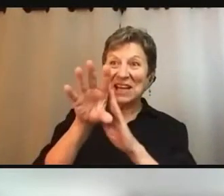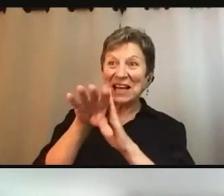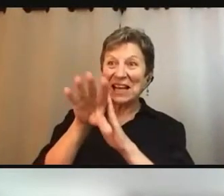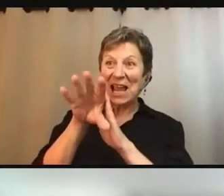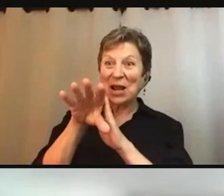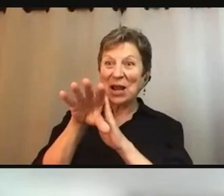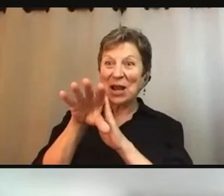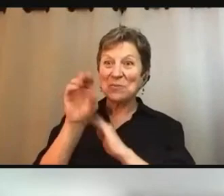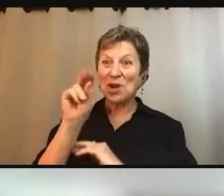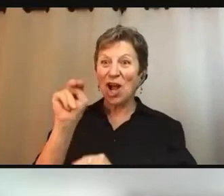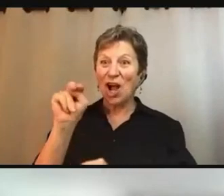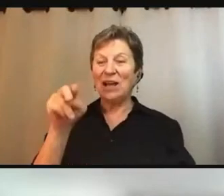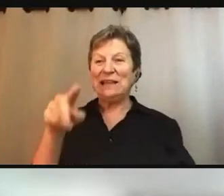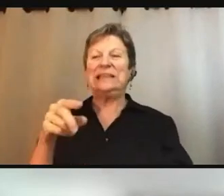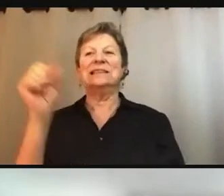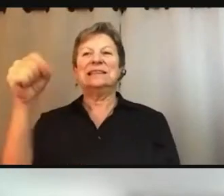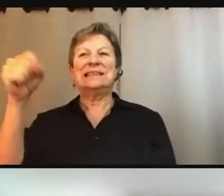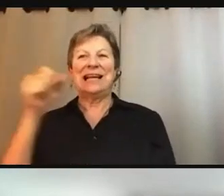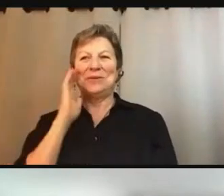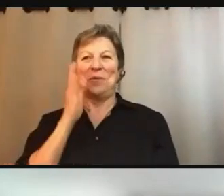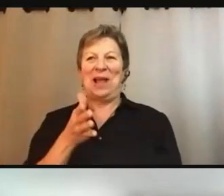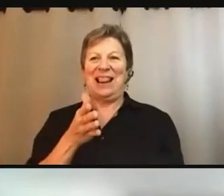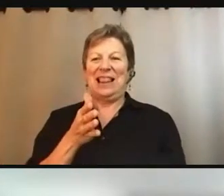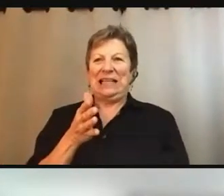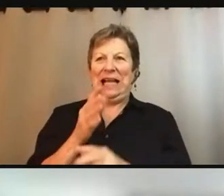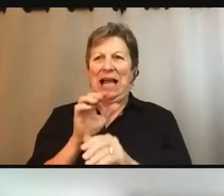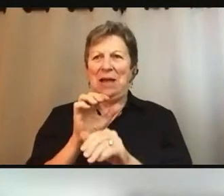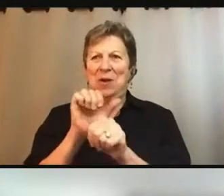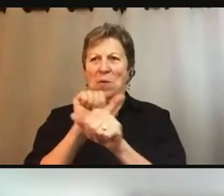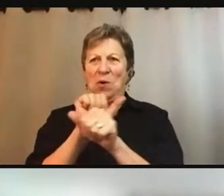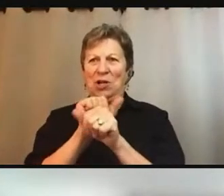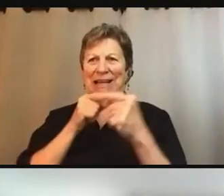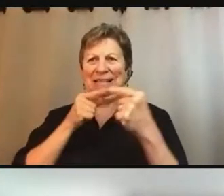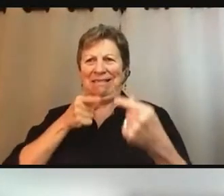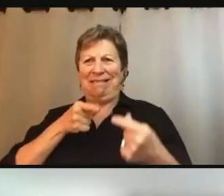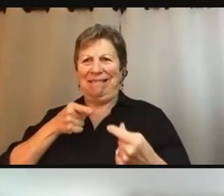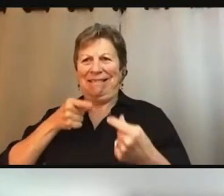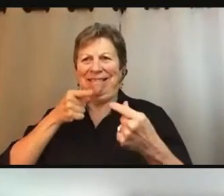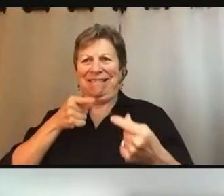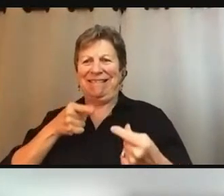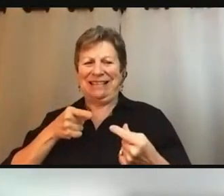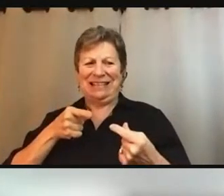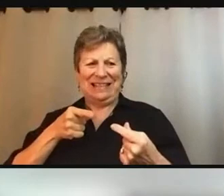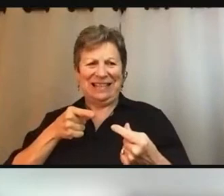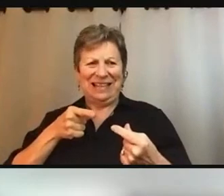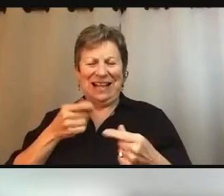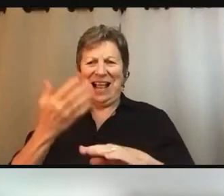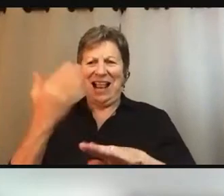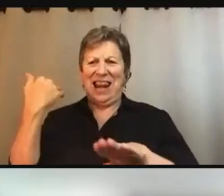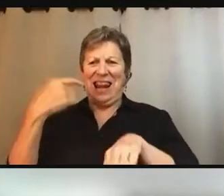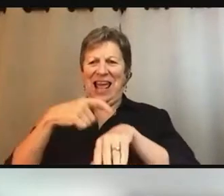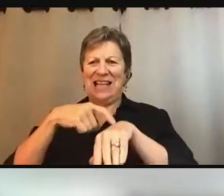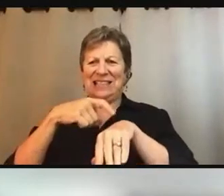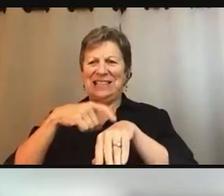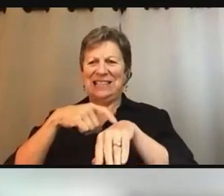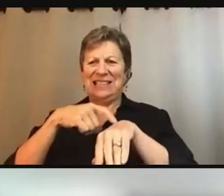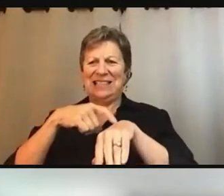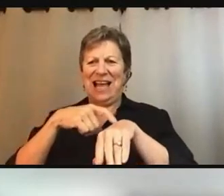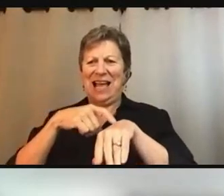HI. WERE YOU ABLE TO TURN YOUR